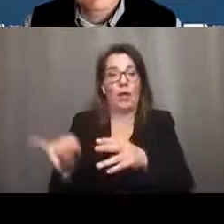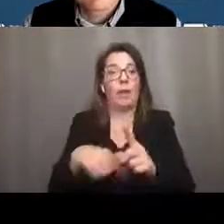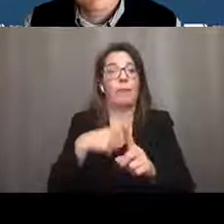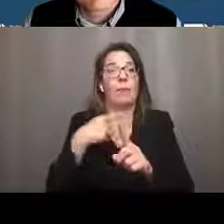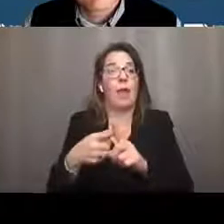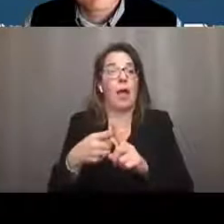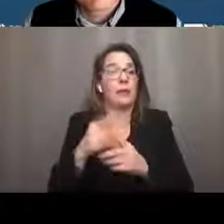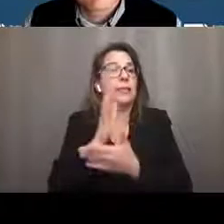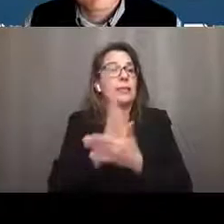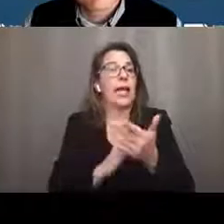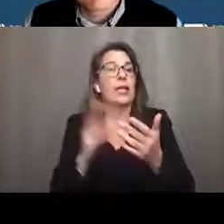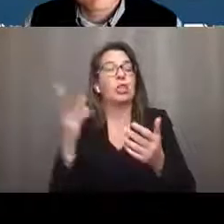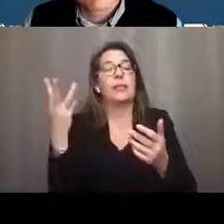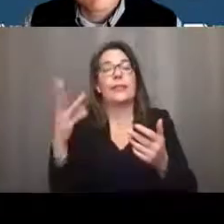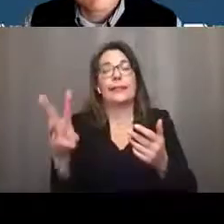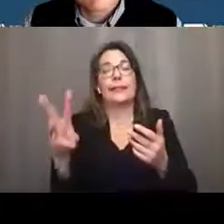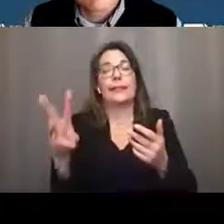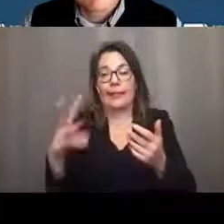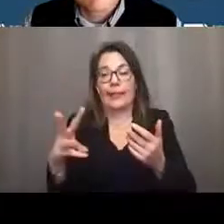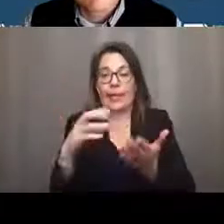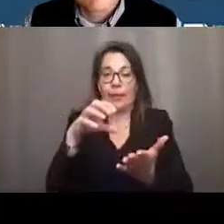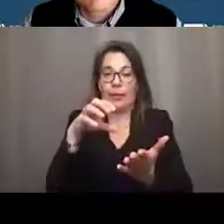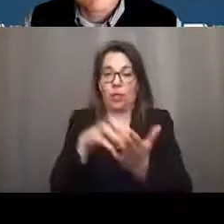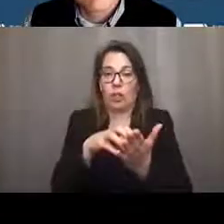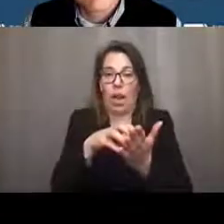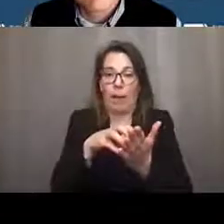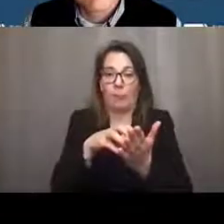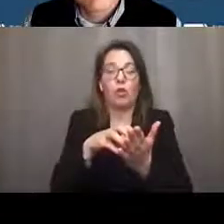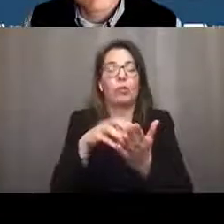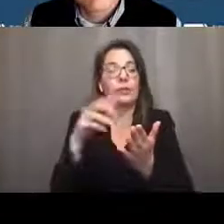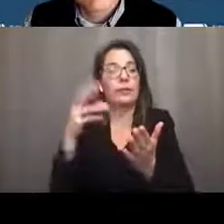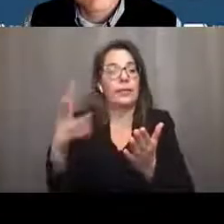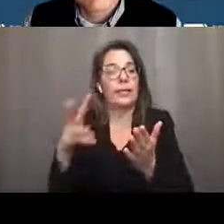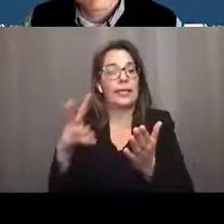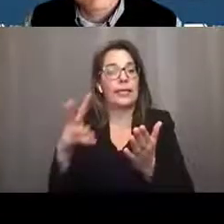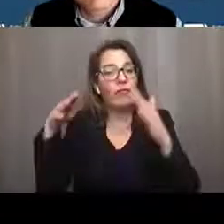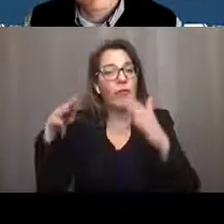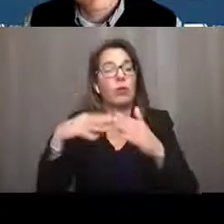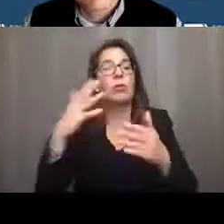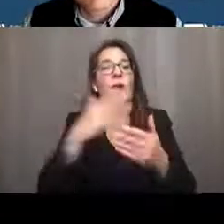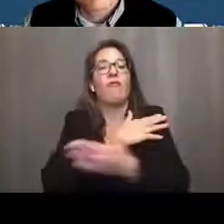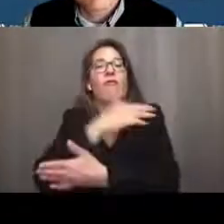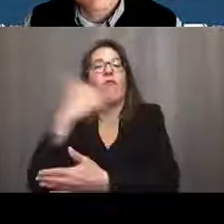so this chapter in the Grants Policy Statement is dedicated to foreign applicants and domestic